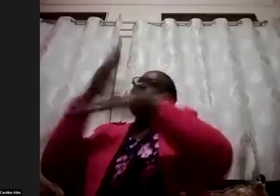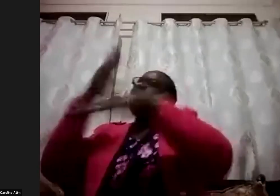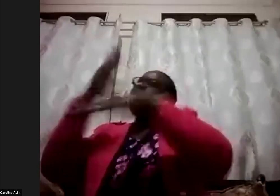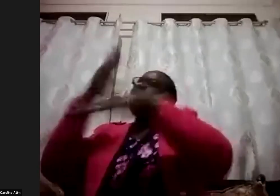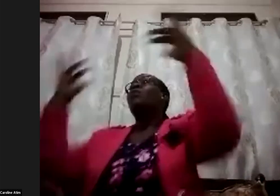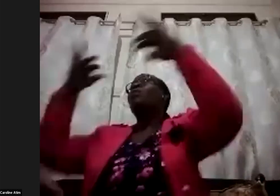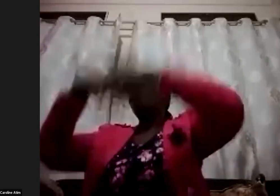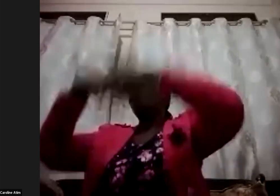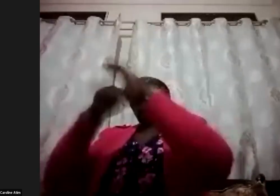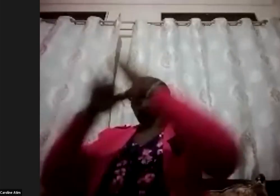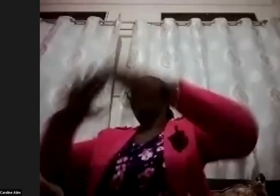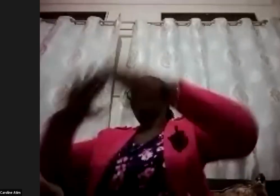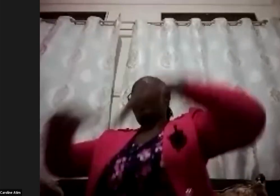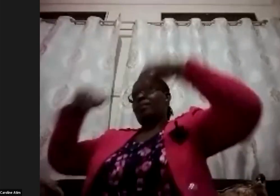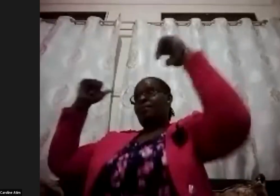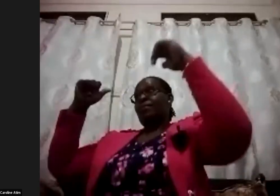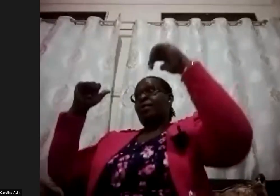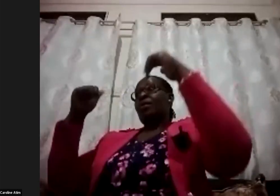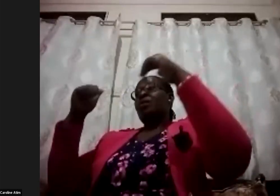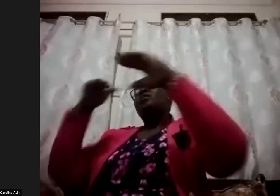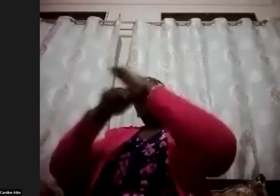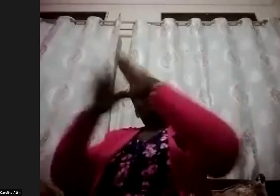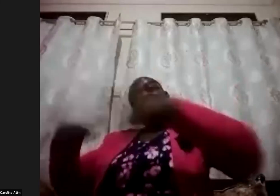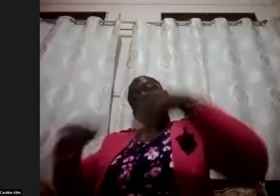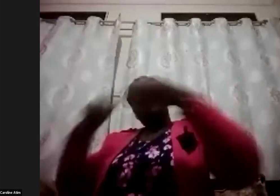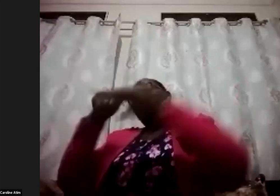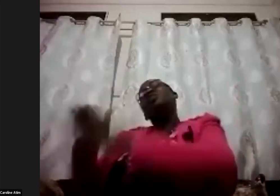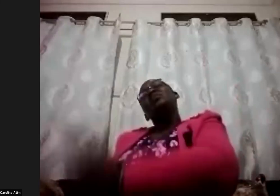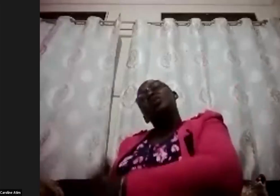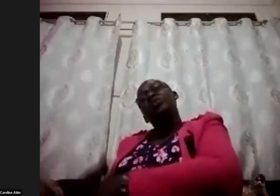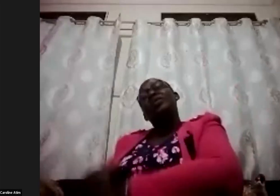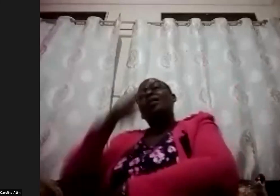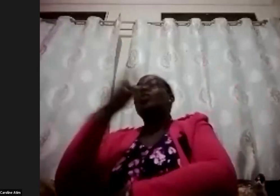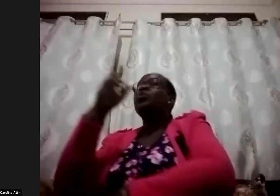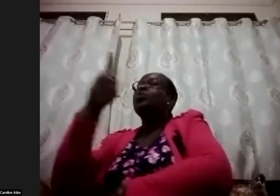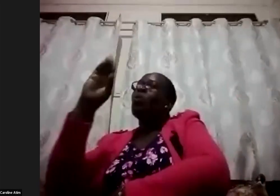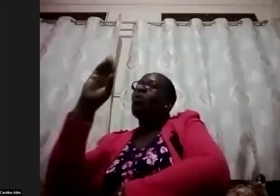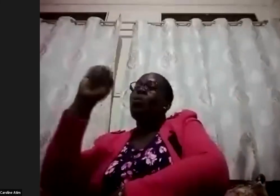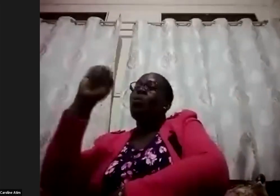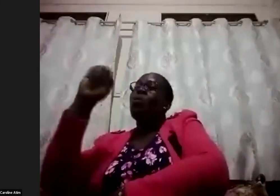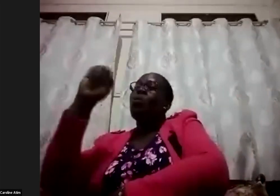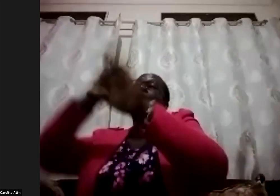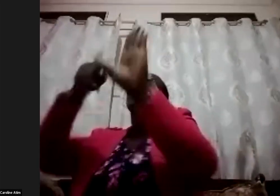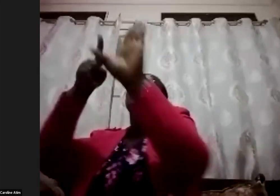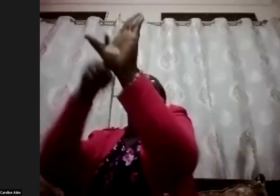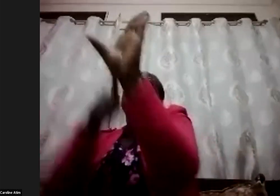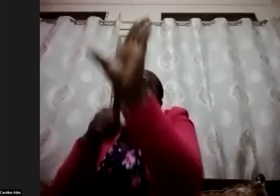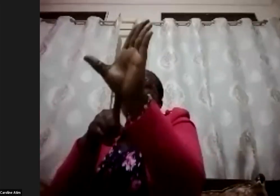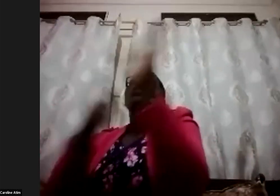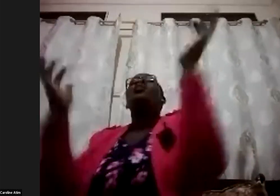government. So we called for our conference. They called for a hearing in the Parliament, this was in 2017 in the month of July.